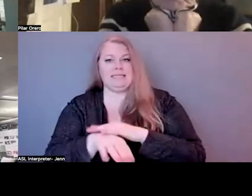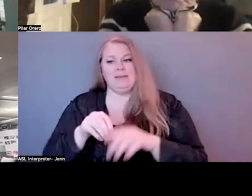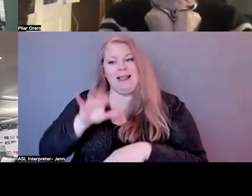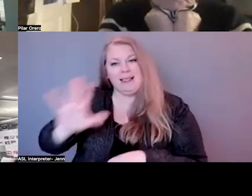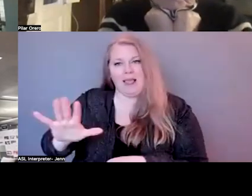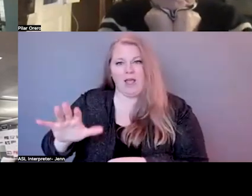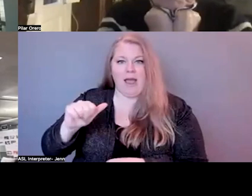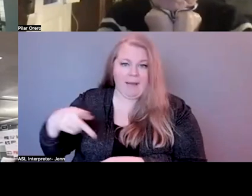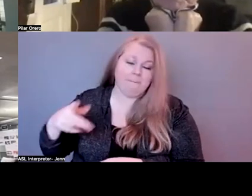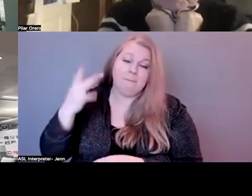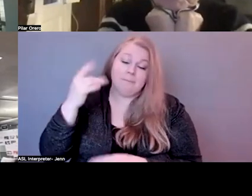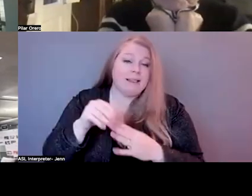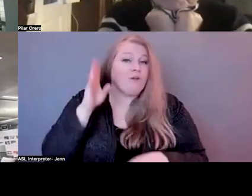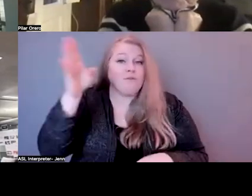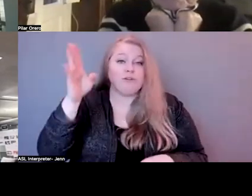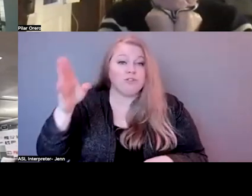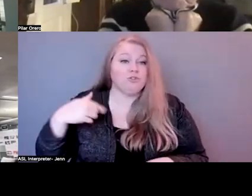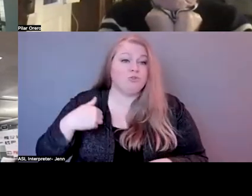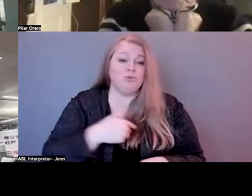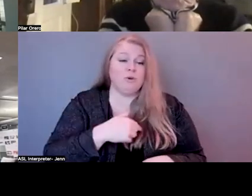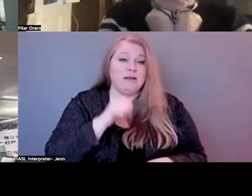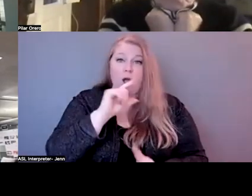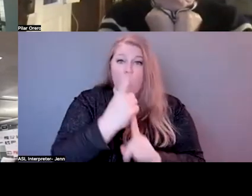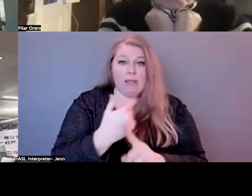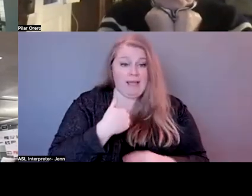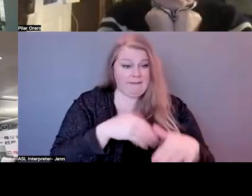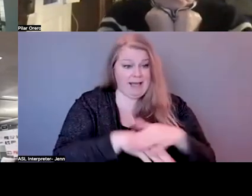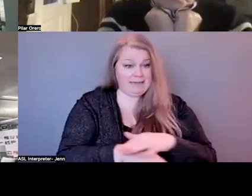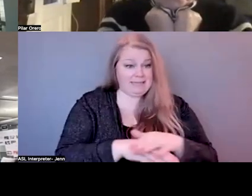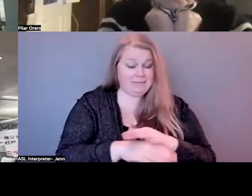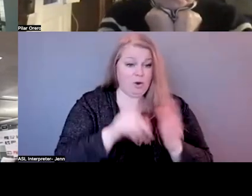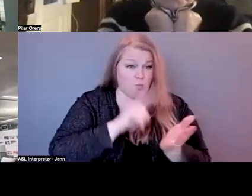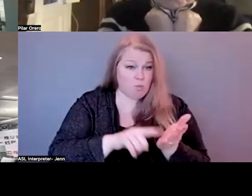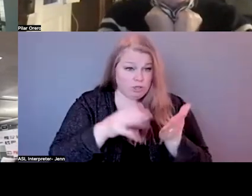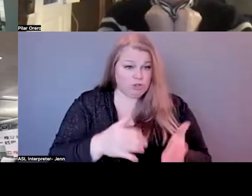Because in the future, we are now going to have the accessibility researchers making accessible things.